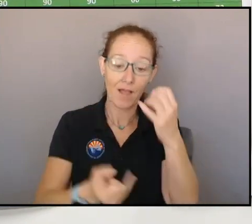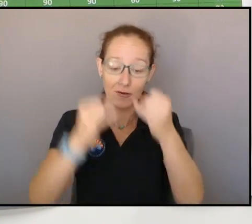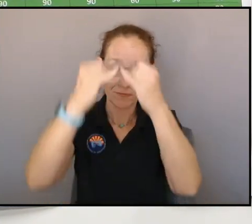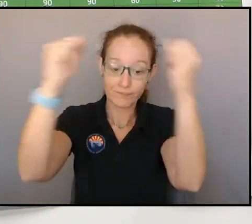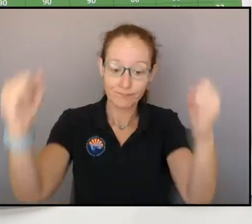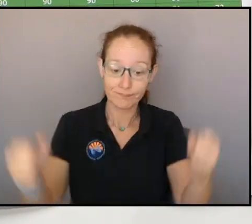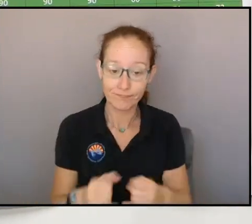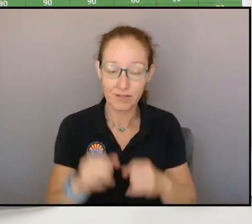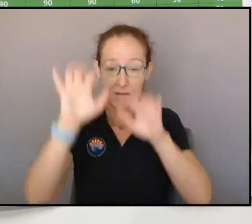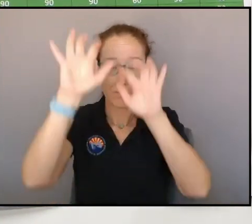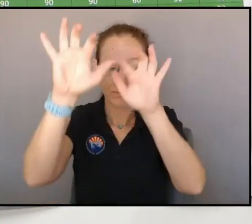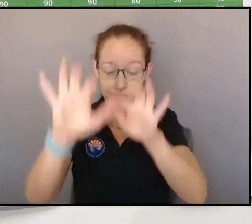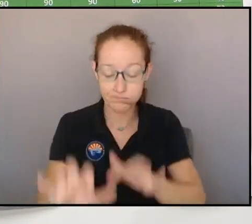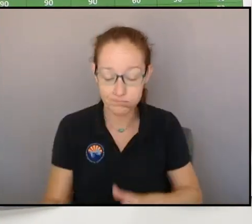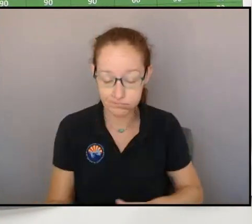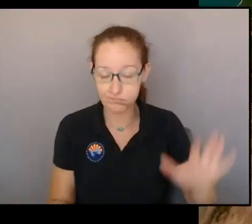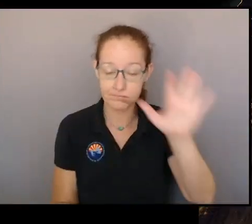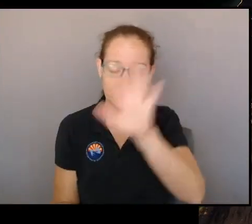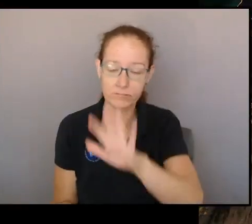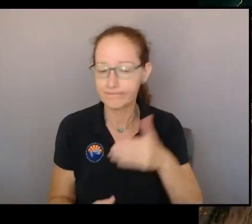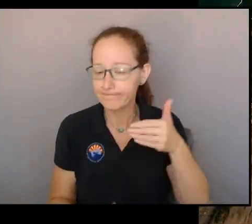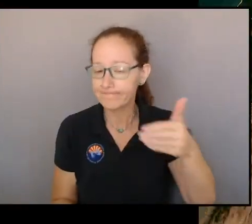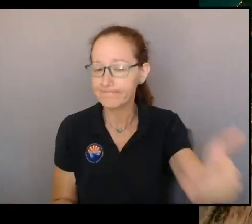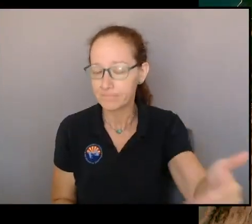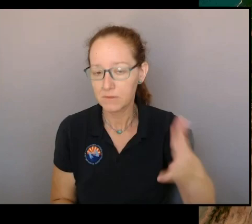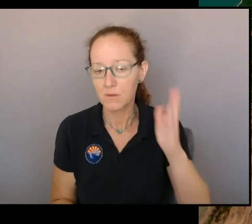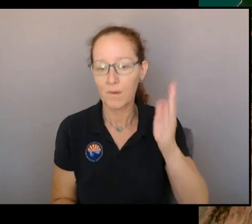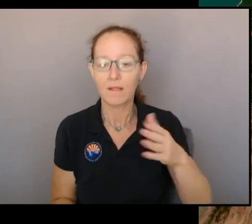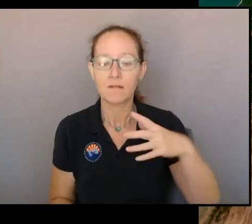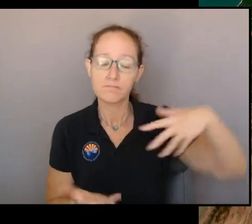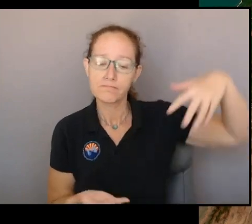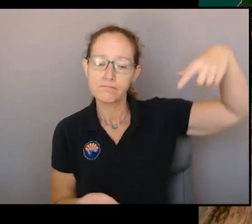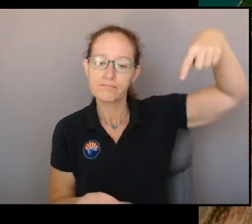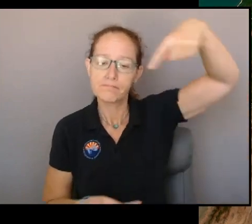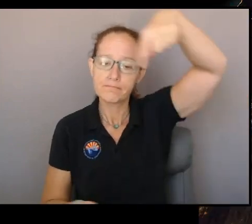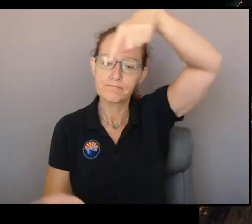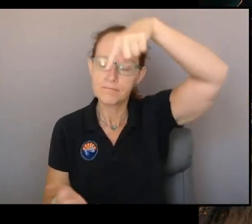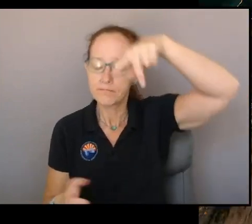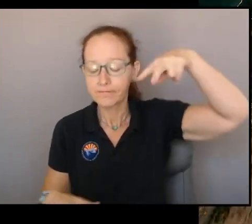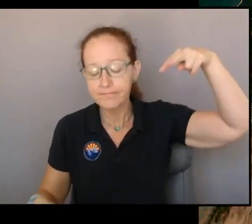satellite image this morning, a visible satellite. Little different view if you've been watching over the past several